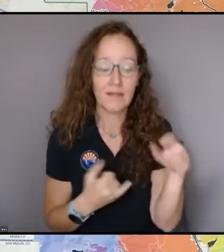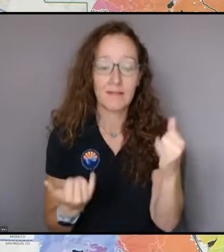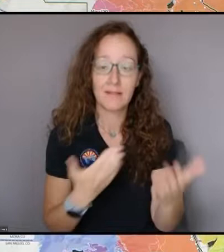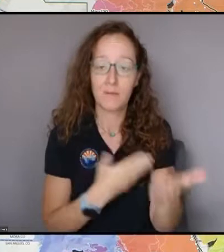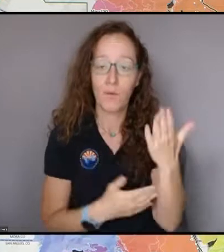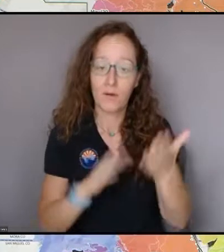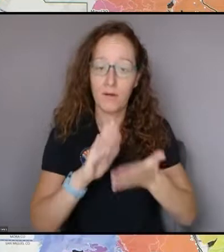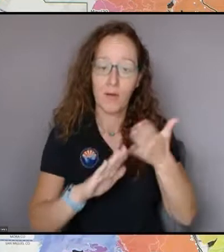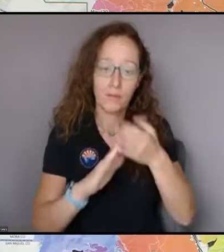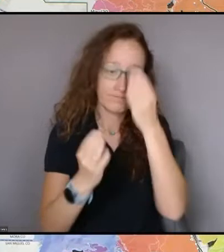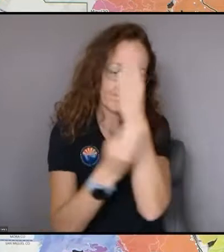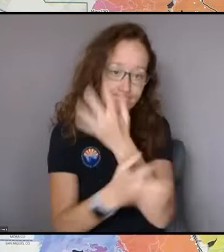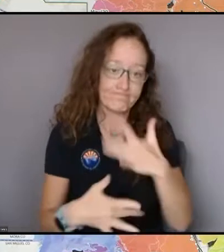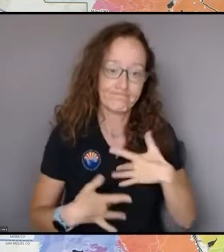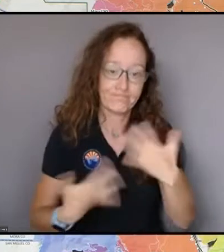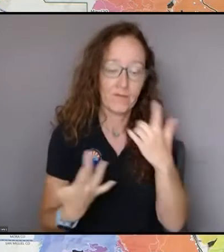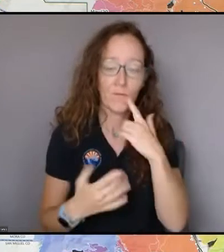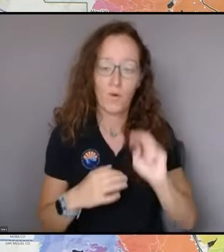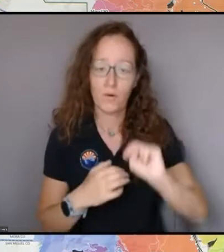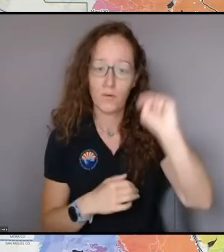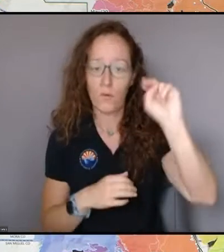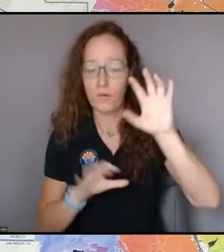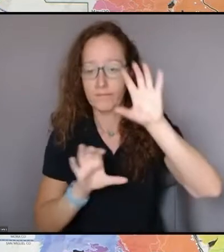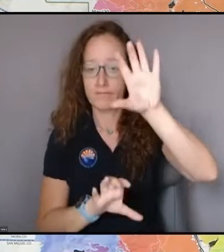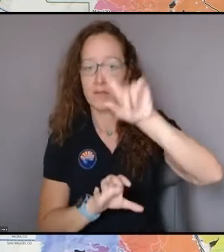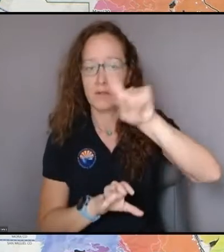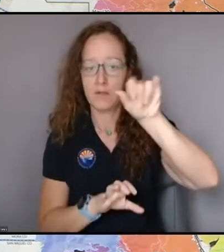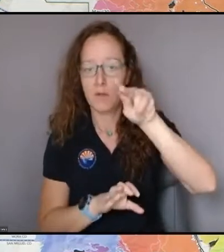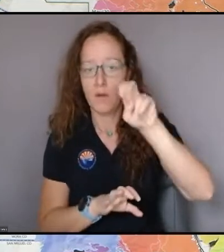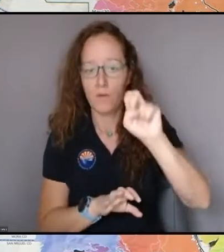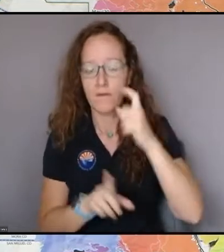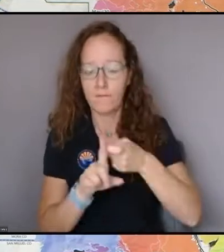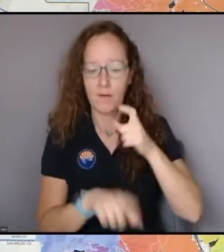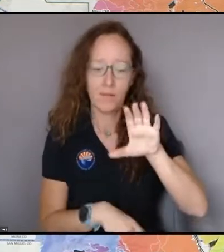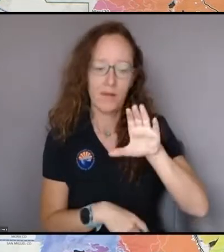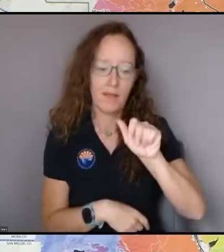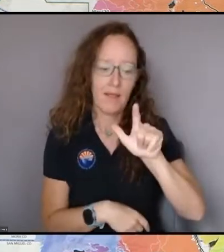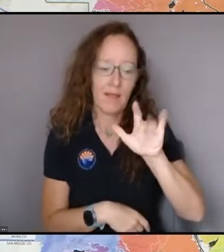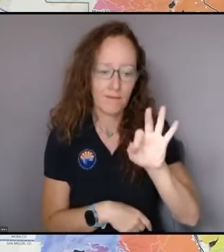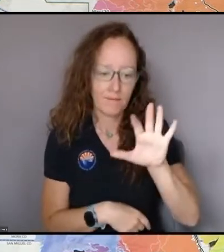North Zone of the Calf Canyon and Hermits Peak Fire.